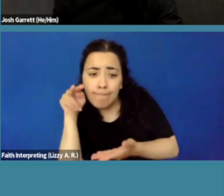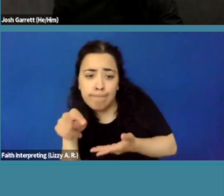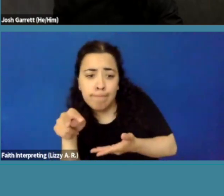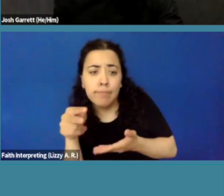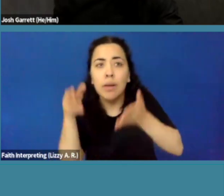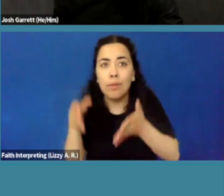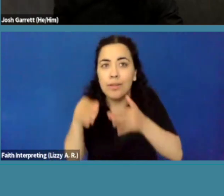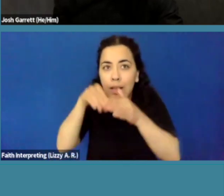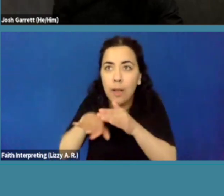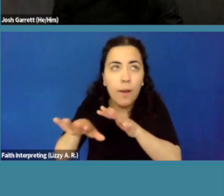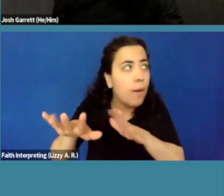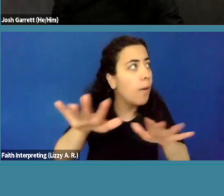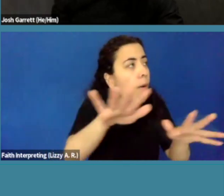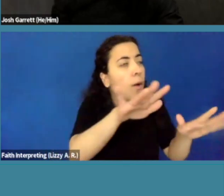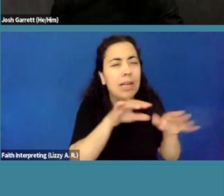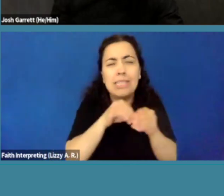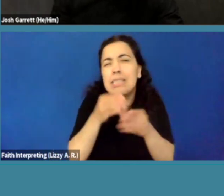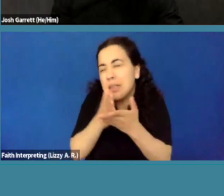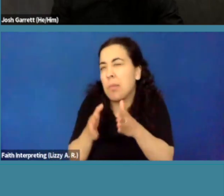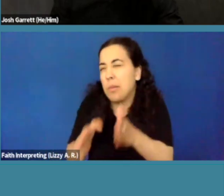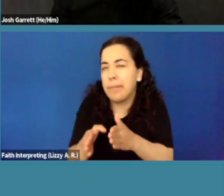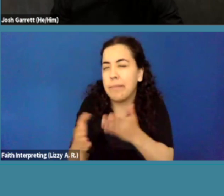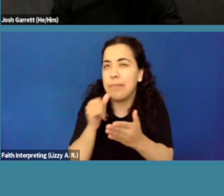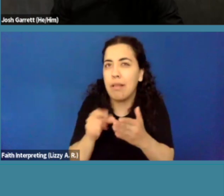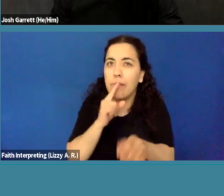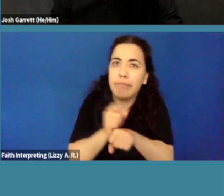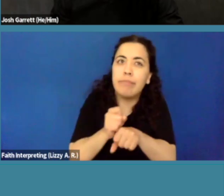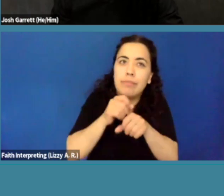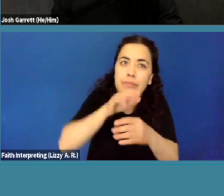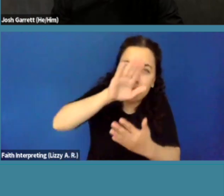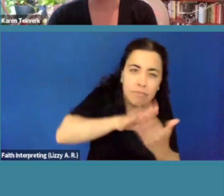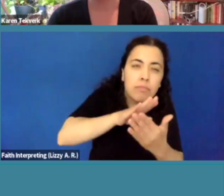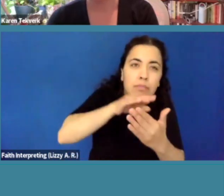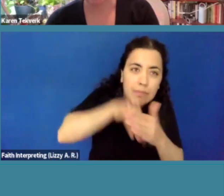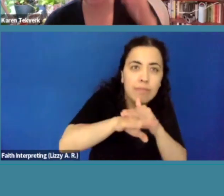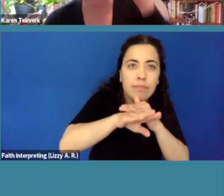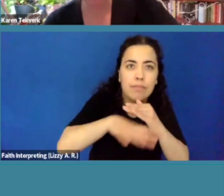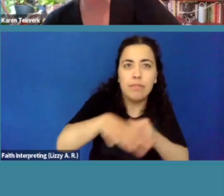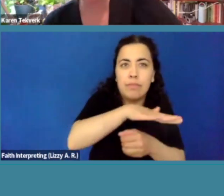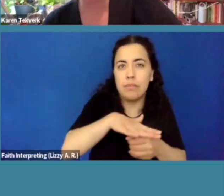to access that in some capacity, even though it may not be actually on site. This is Karen.